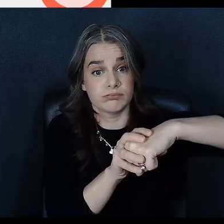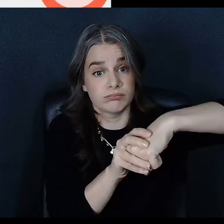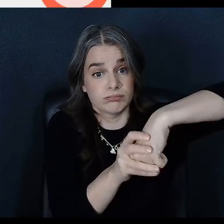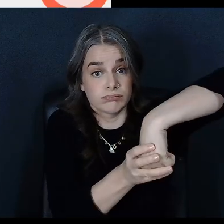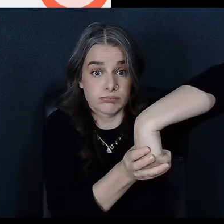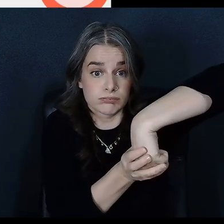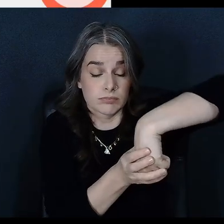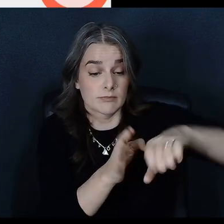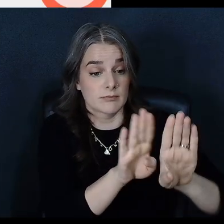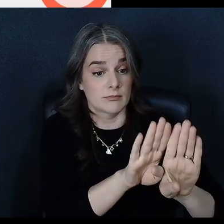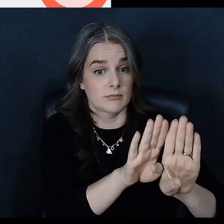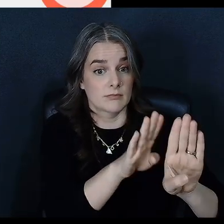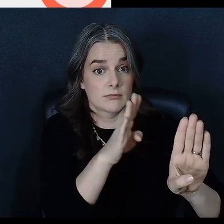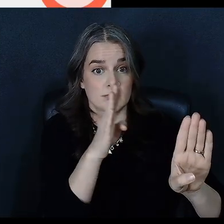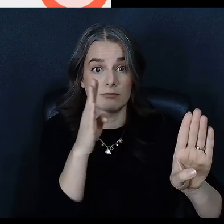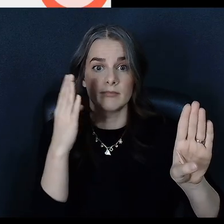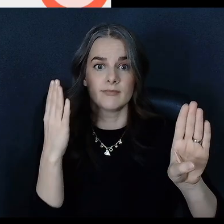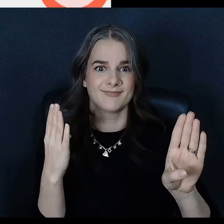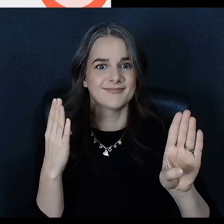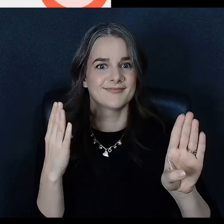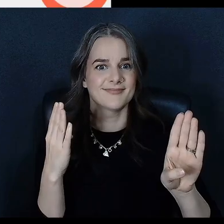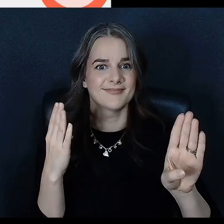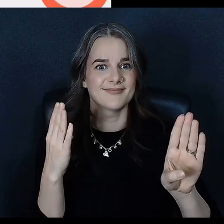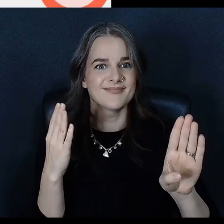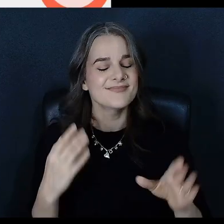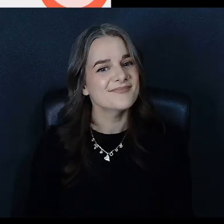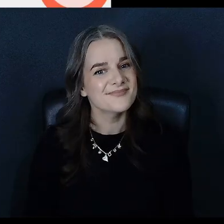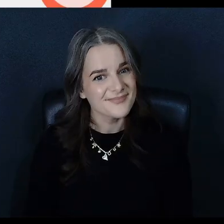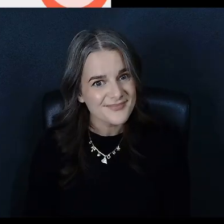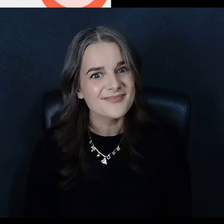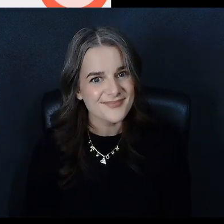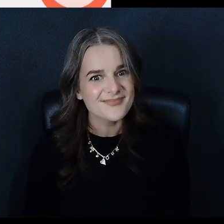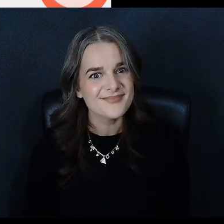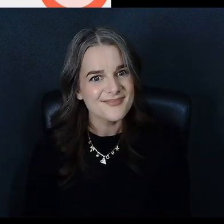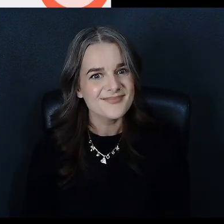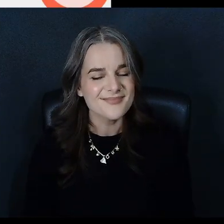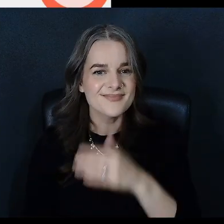actually spins and opens the door. So that one works, too--